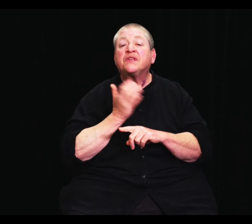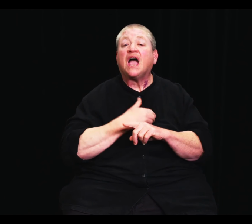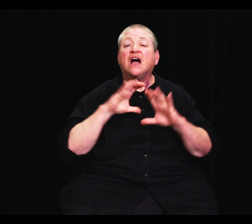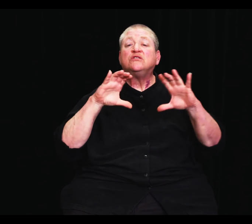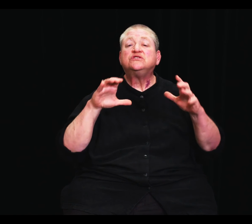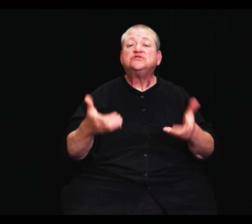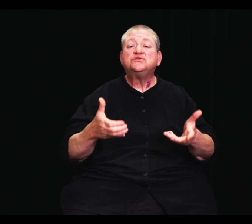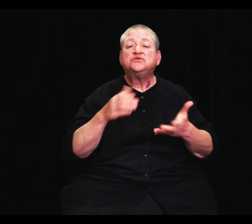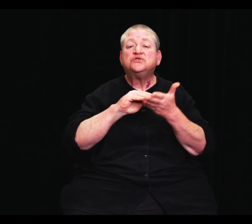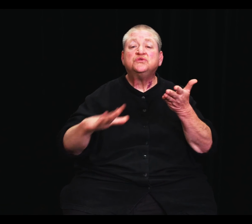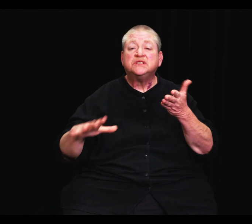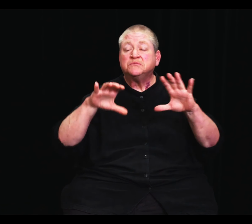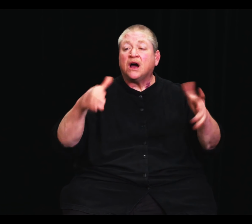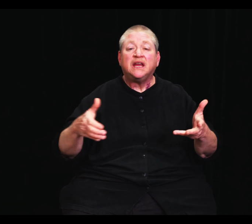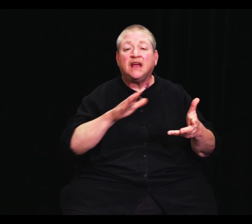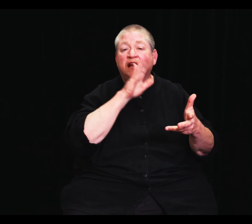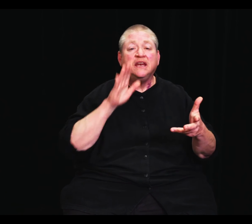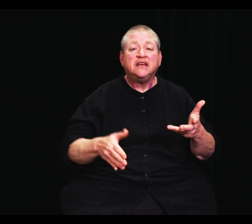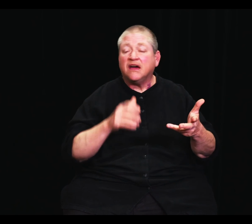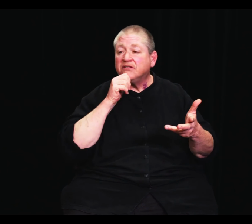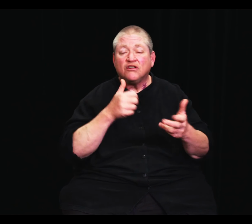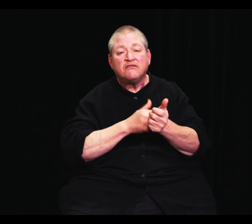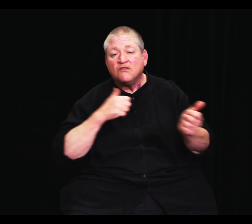and students creating long-lasting memories.